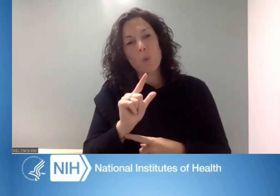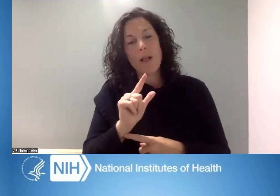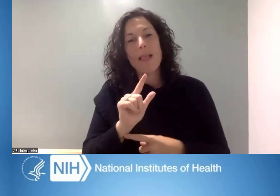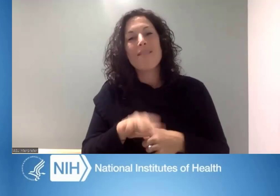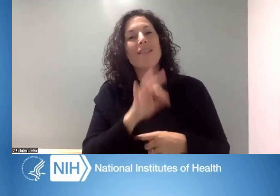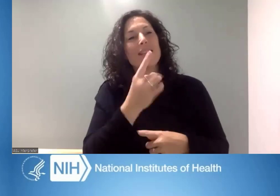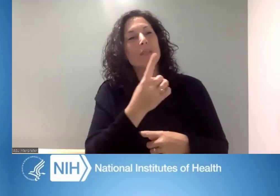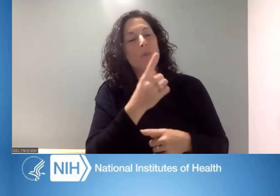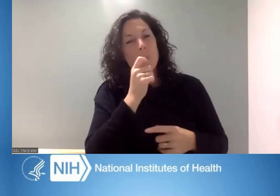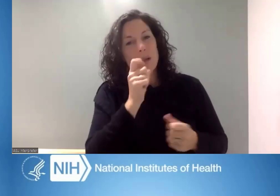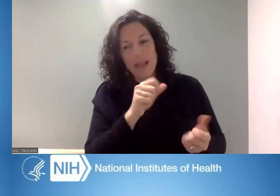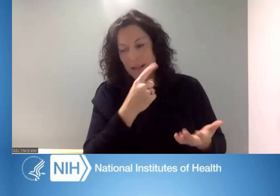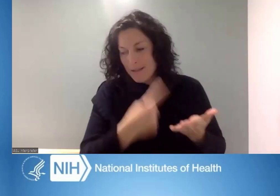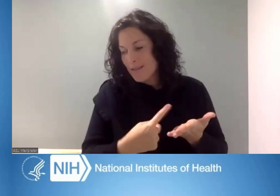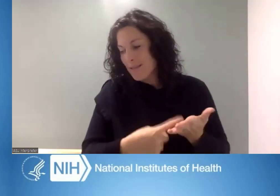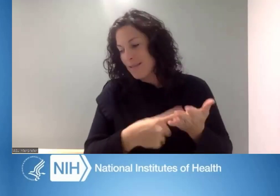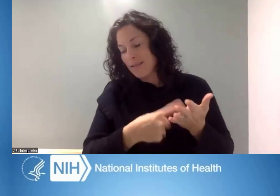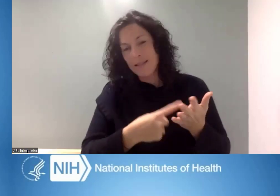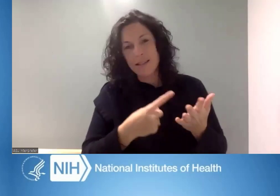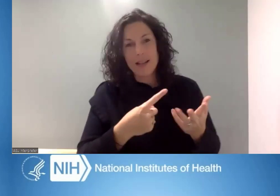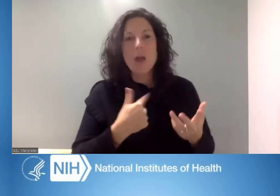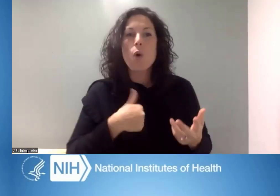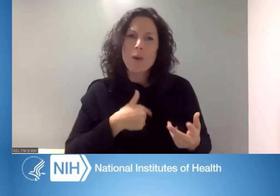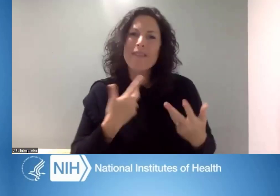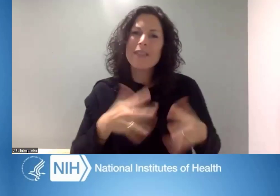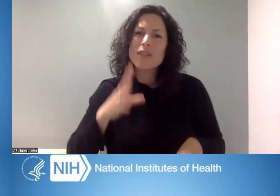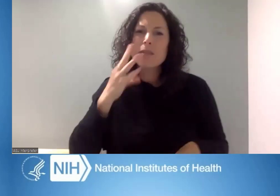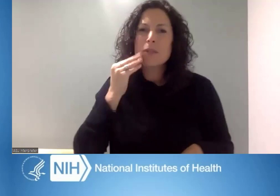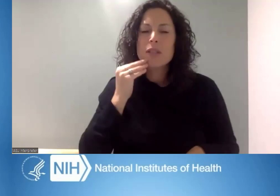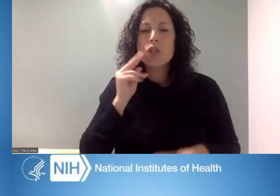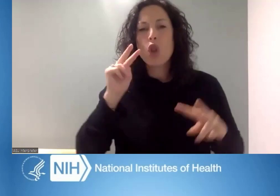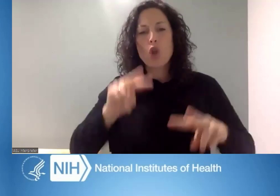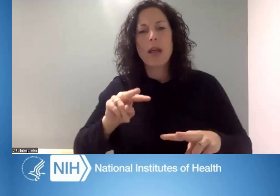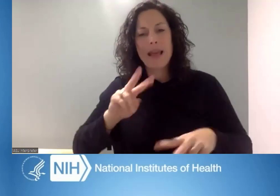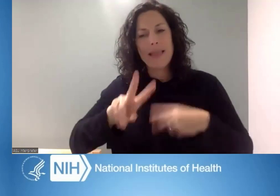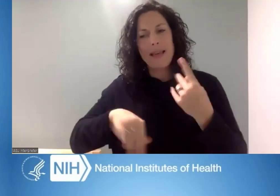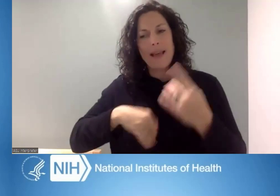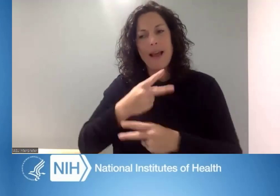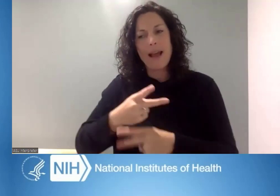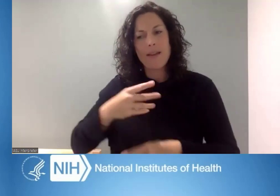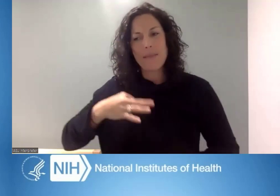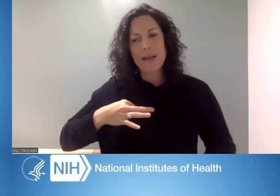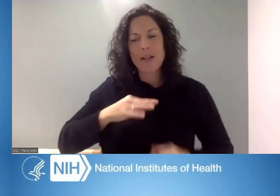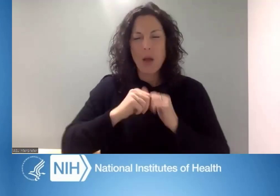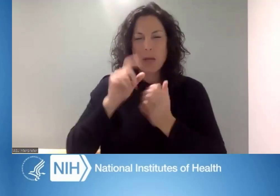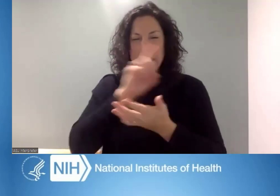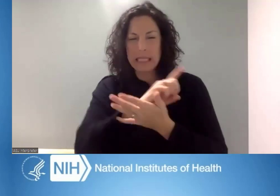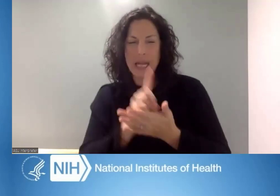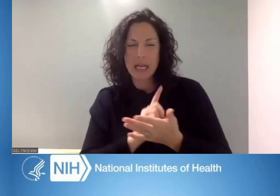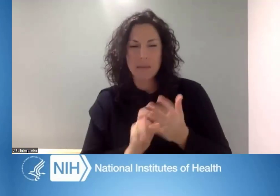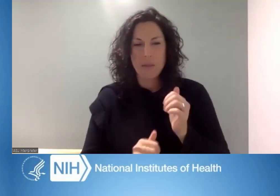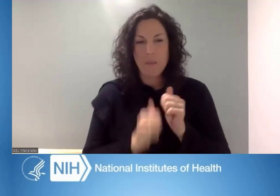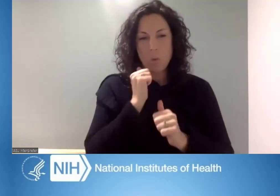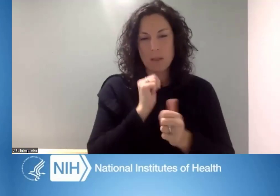with looking at these types of applications, how you can design them to be most competitive, things like that.